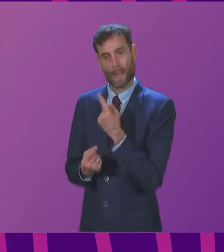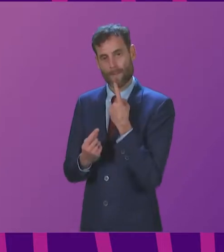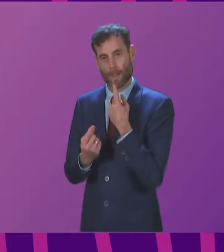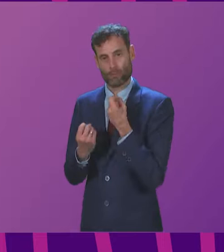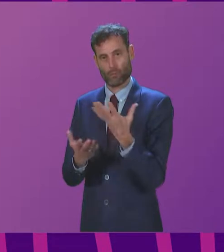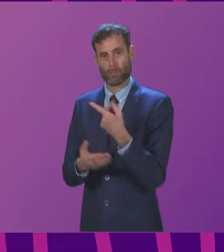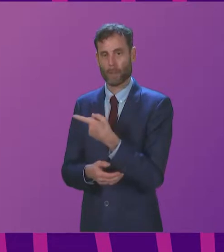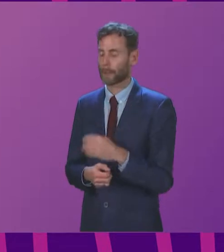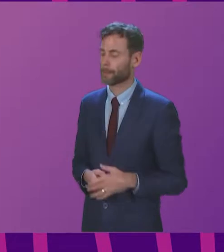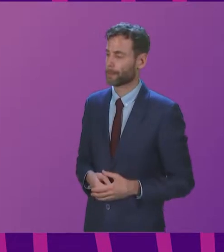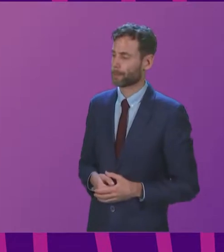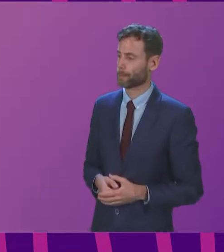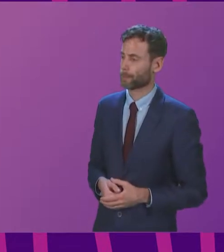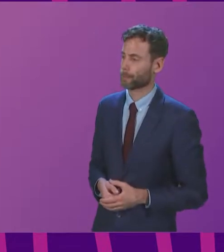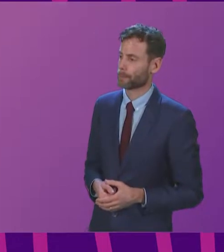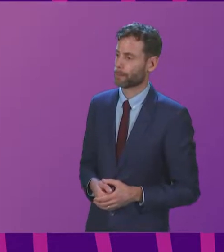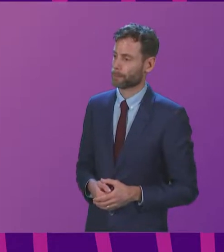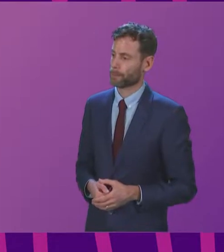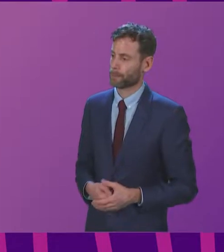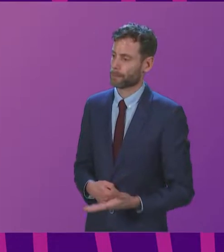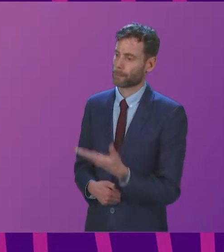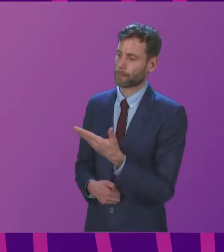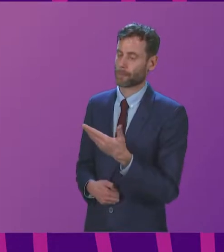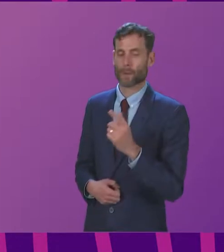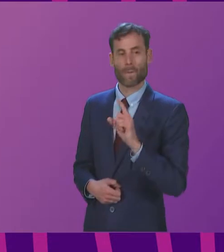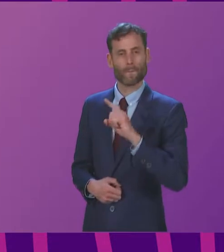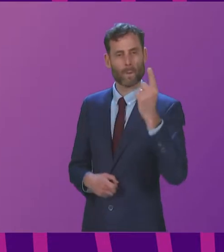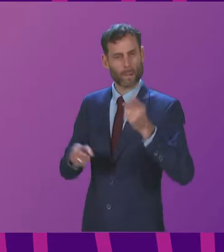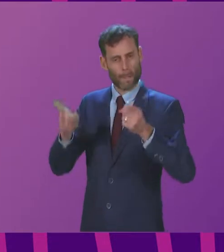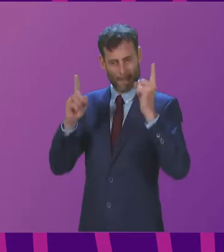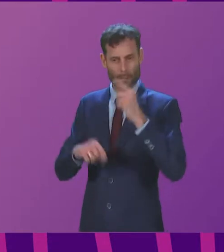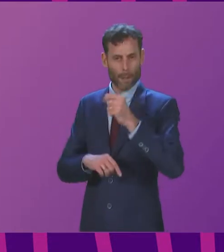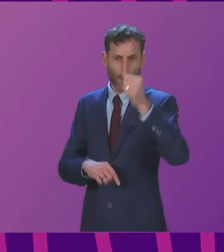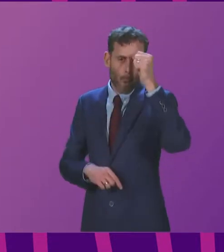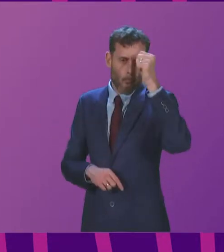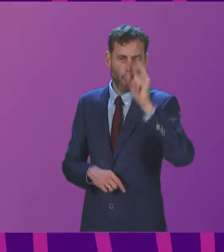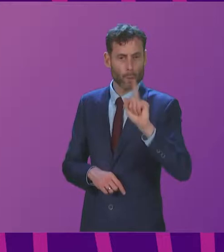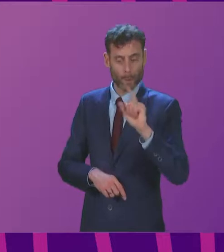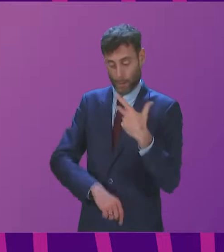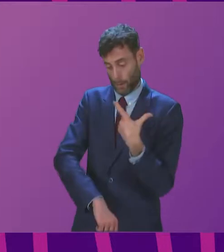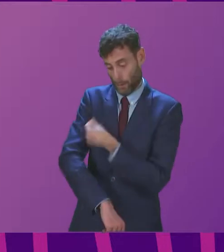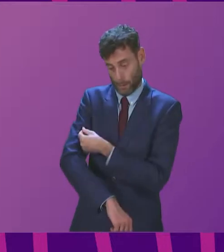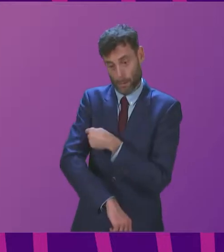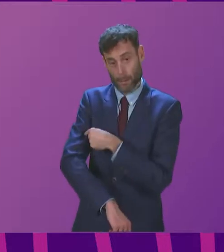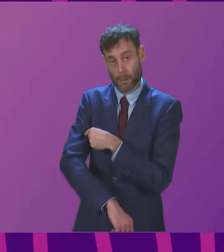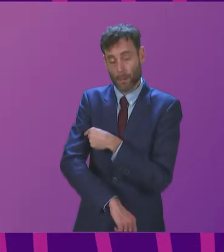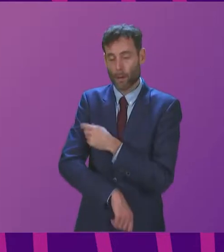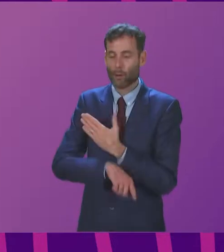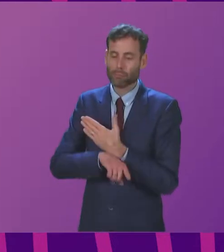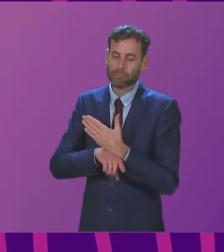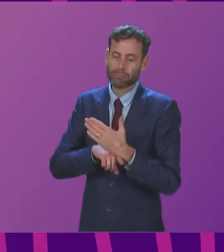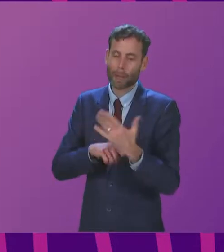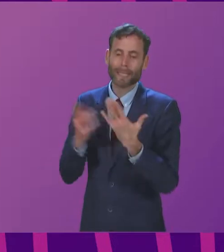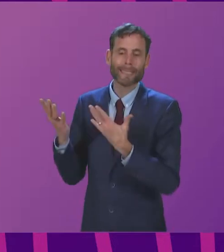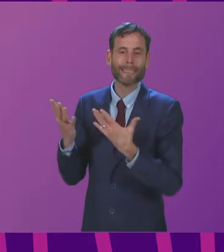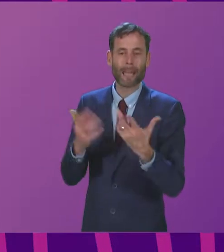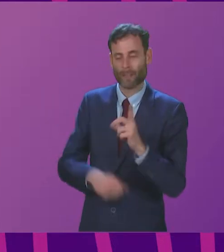The First Minister knows that the vaccine starts waning around 10 weeks after the second dose.